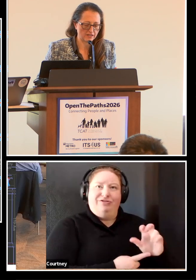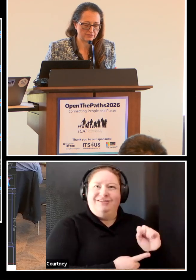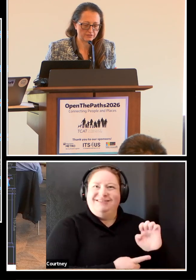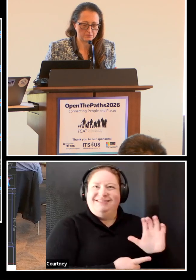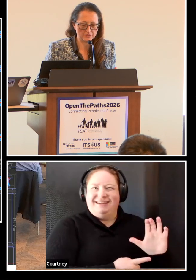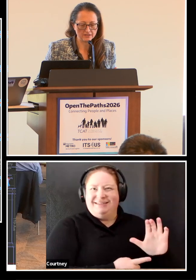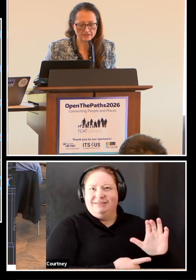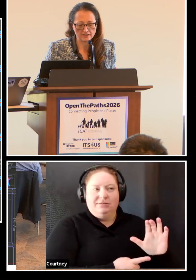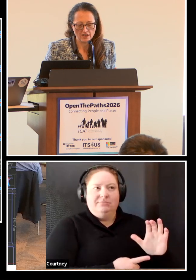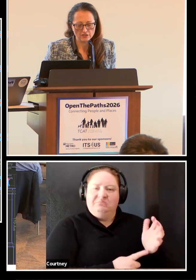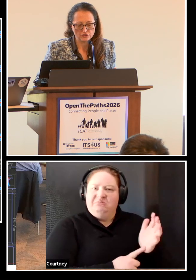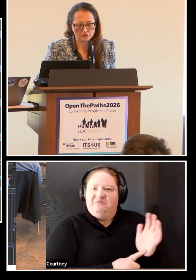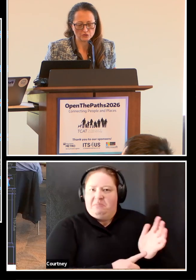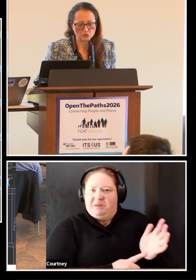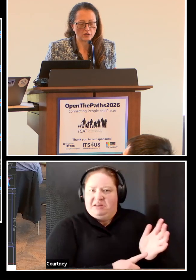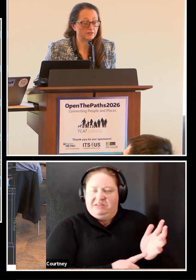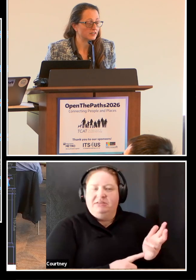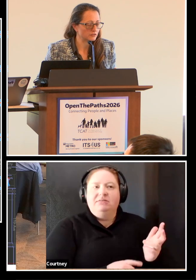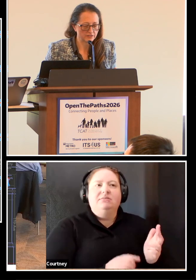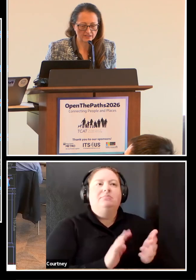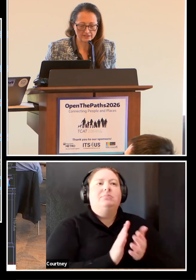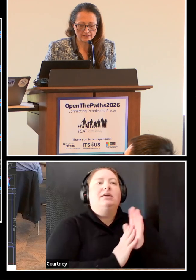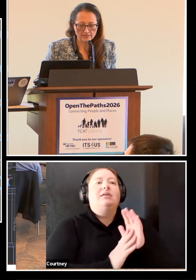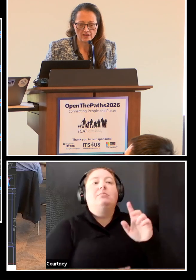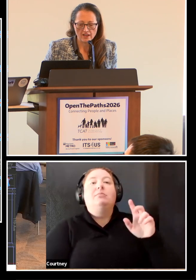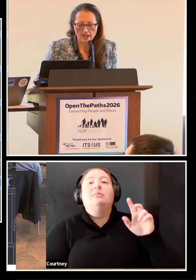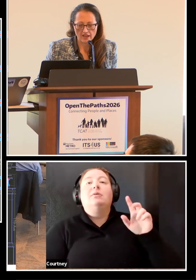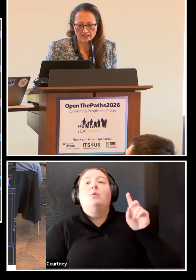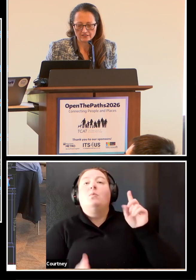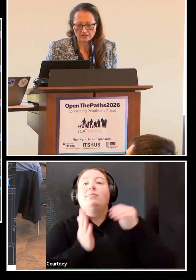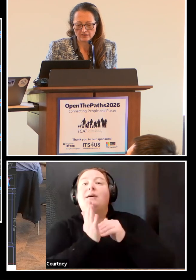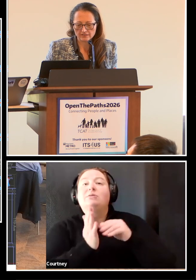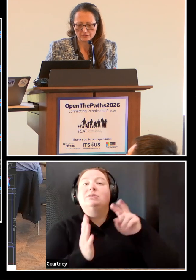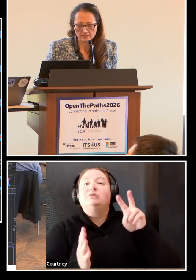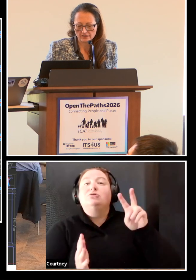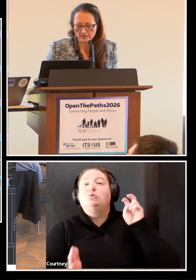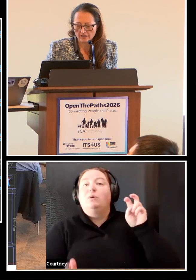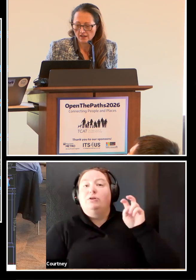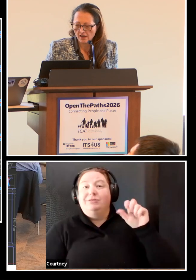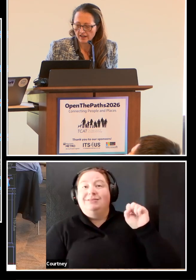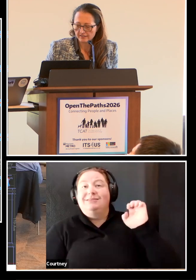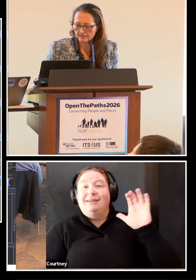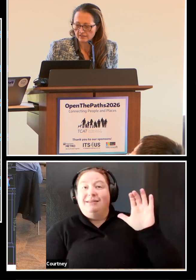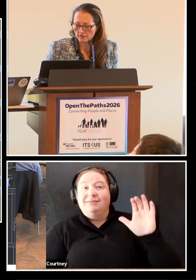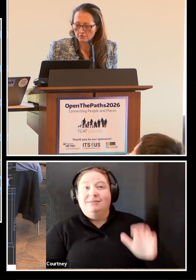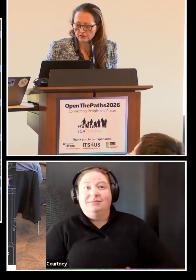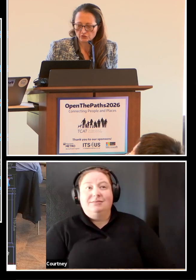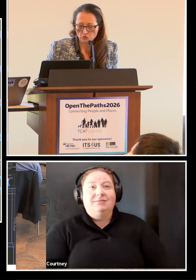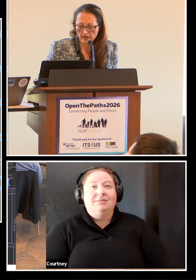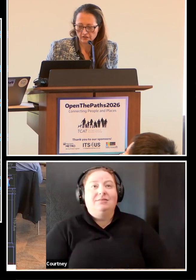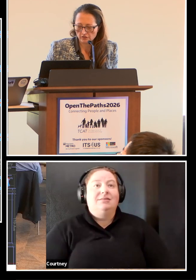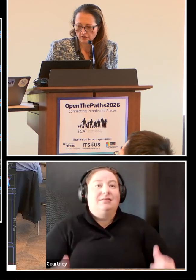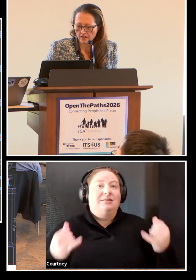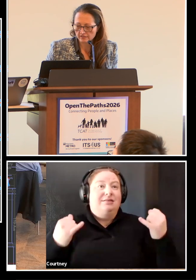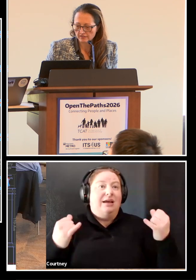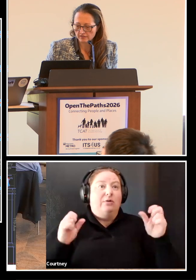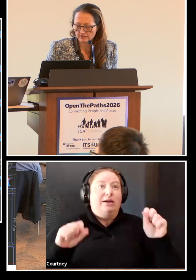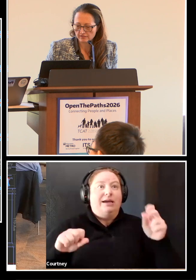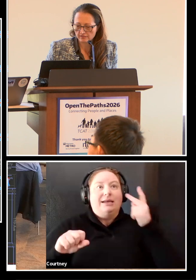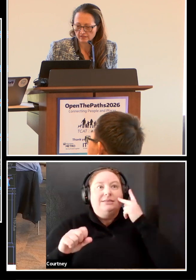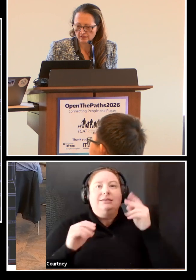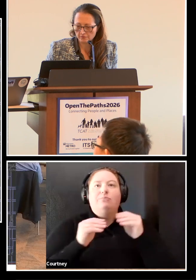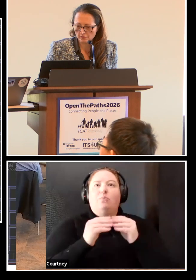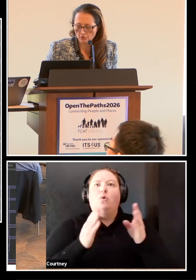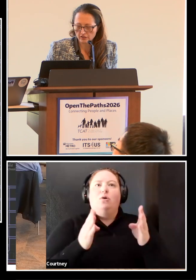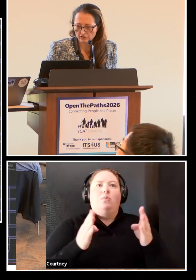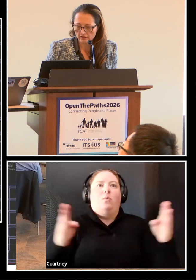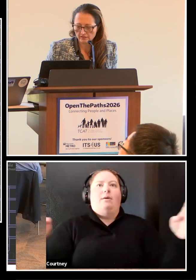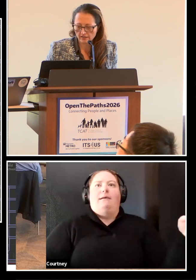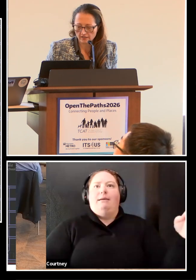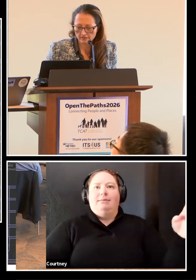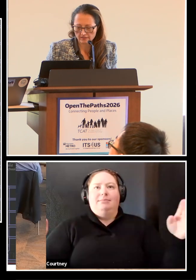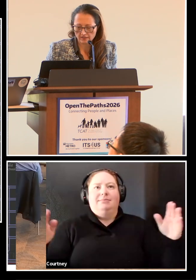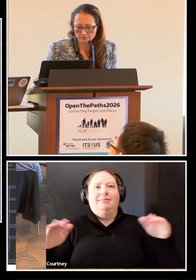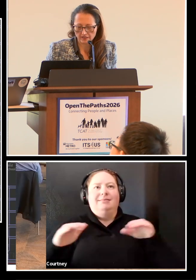five minutes to 1200 seconds and consequently I see a much wider access um walkshed that that I